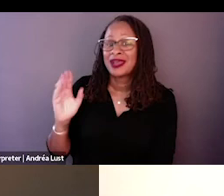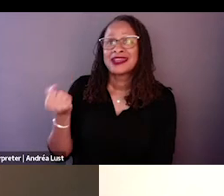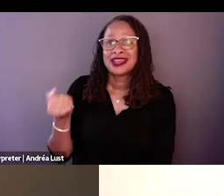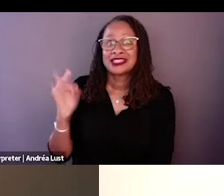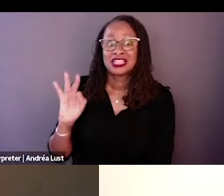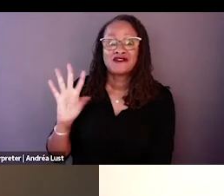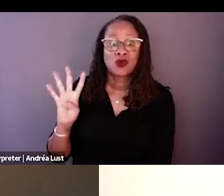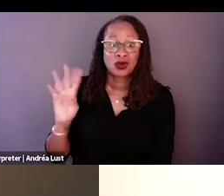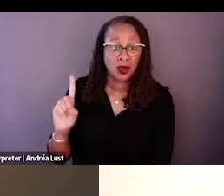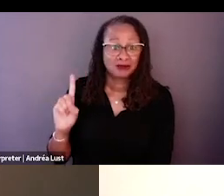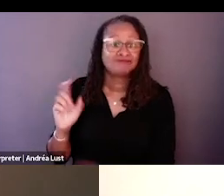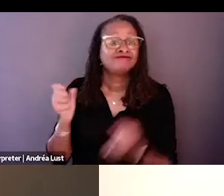number.